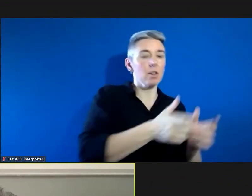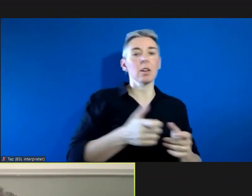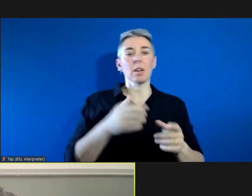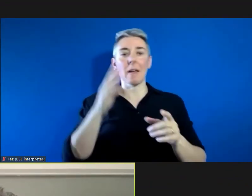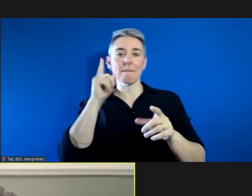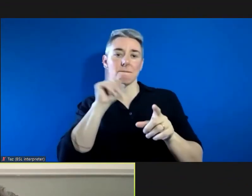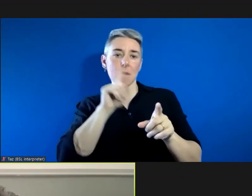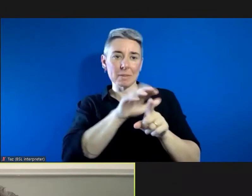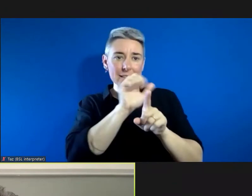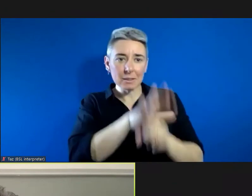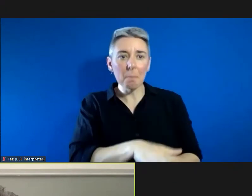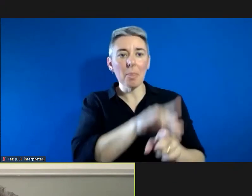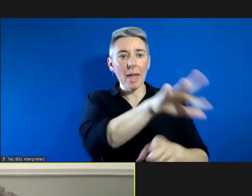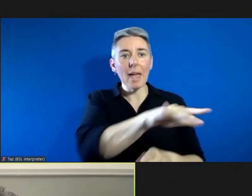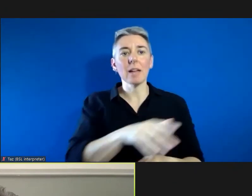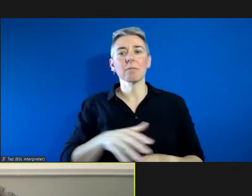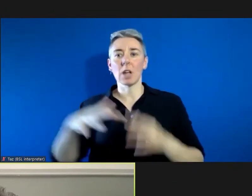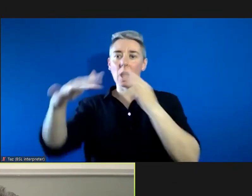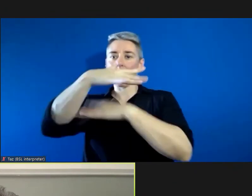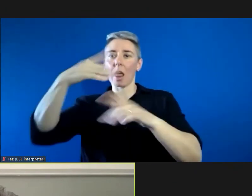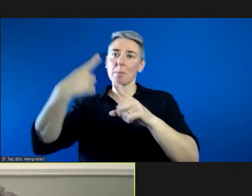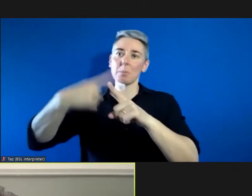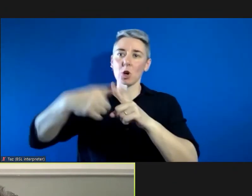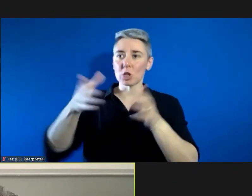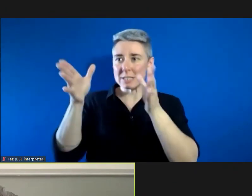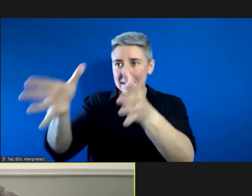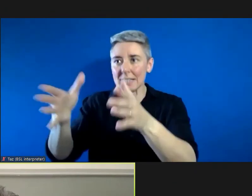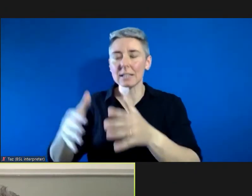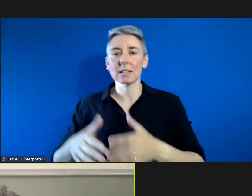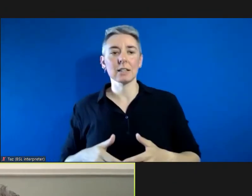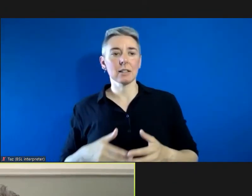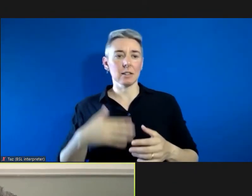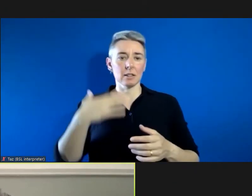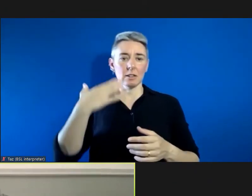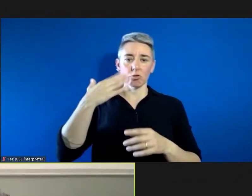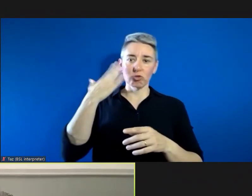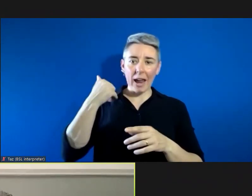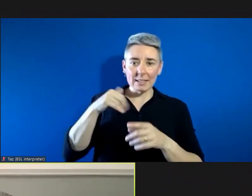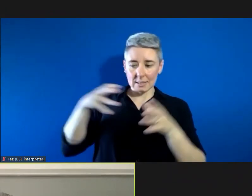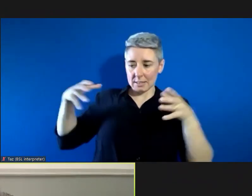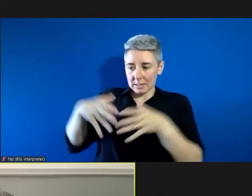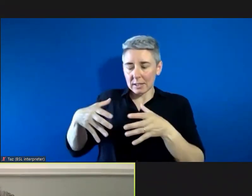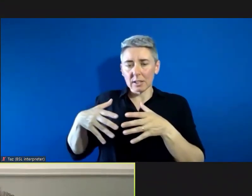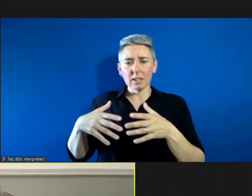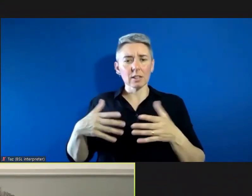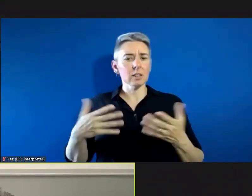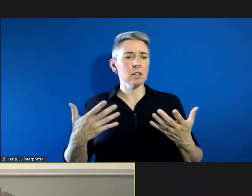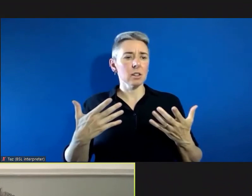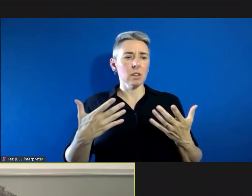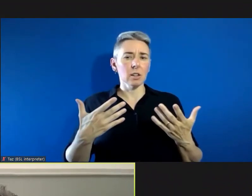urgency all the way over there? Because we'll lose, we're reinforcing these silos. And what